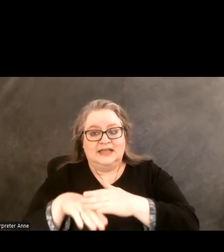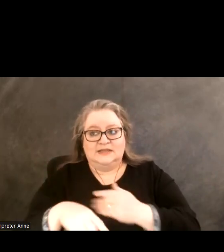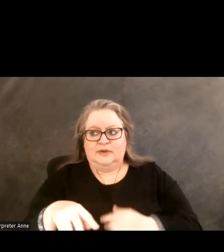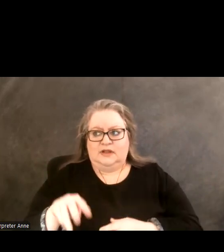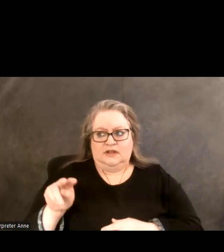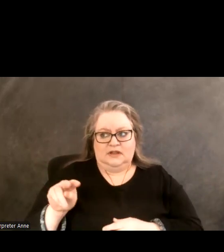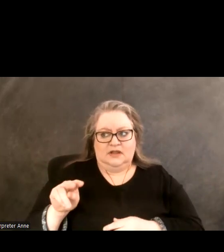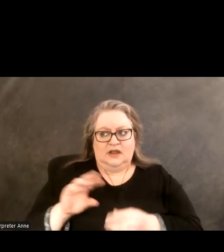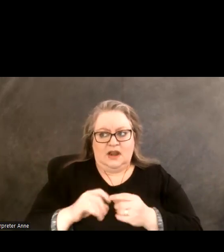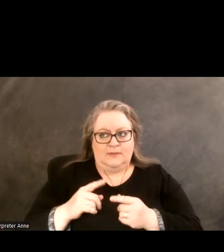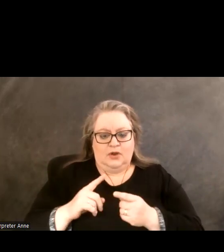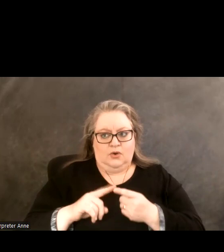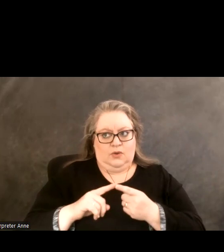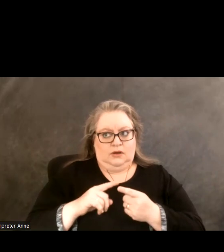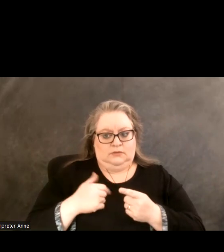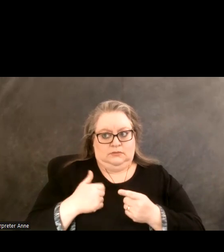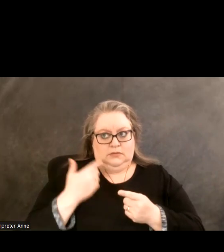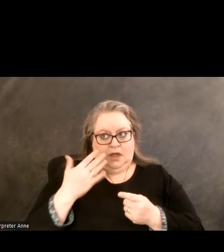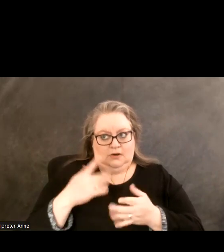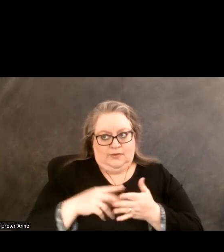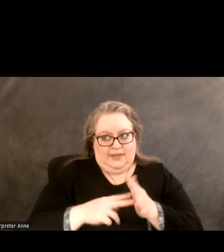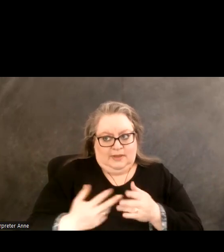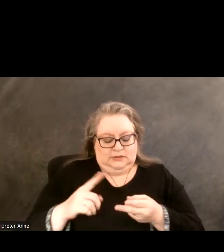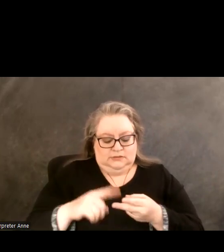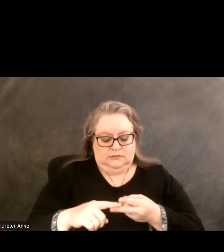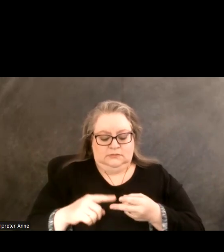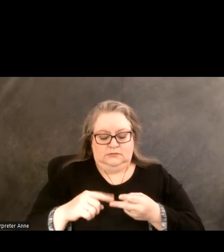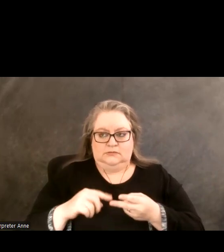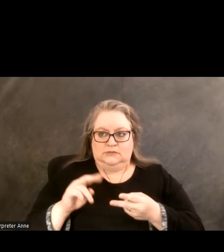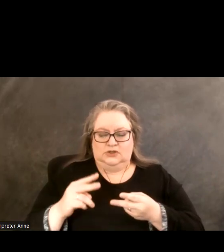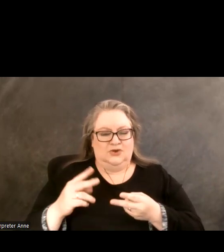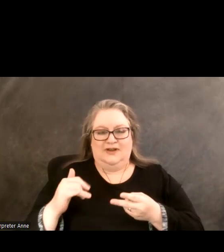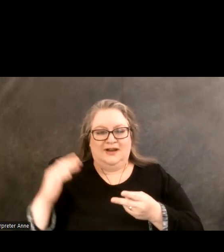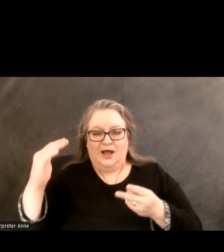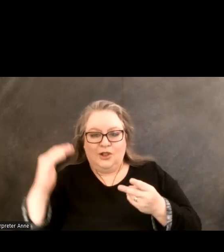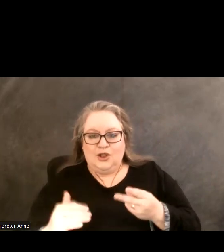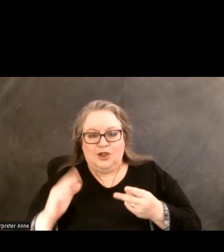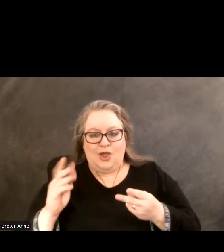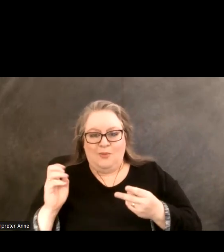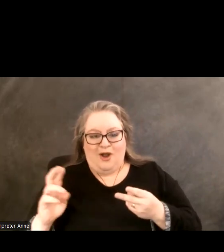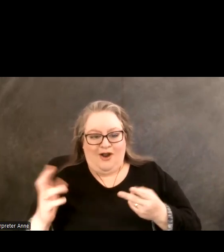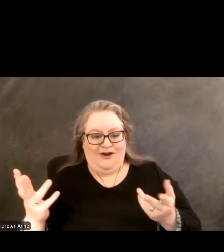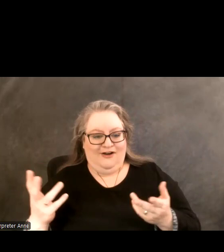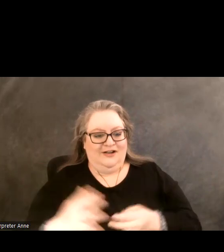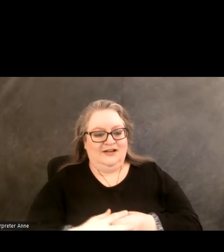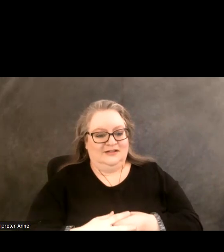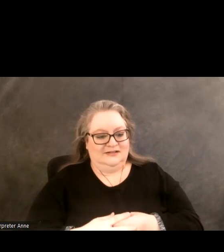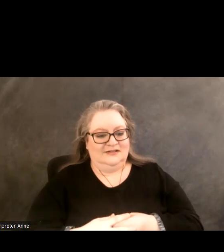one, I don't know what that means. And number two, what a low bar. So I kind of wonder, like, if